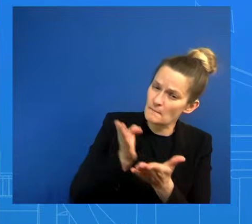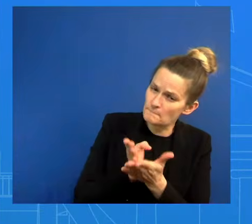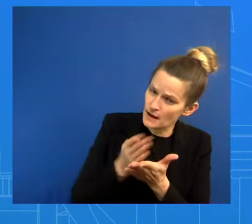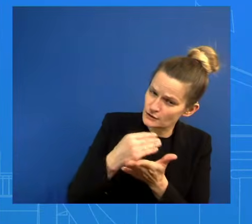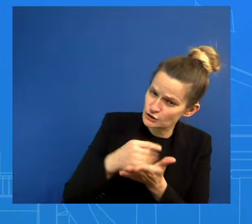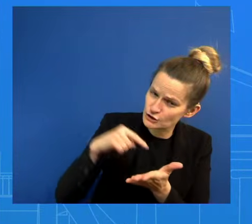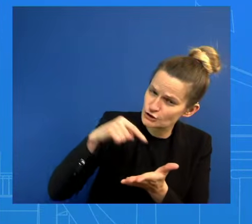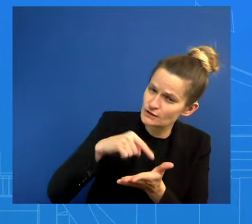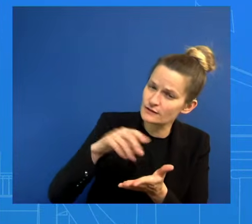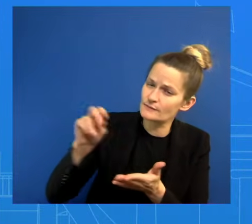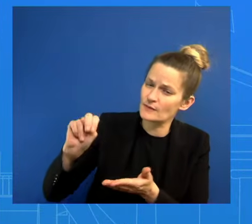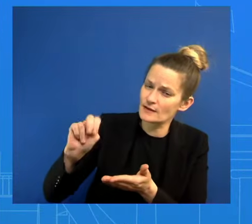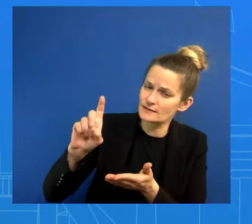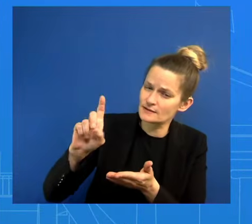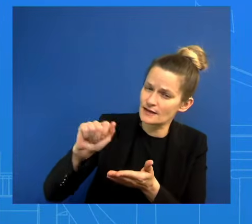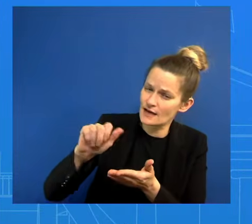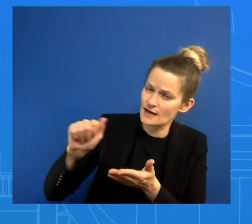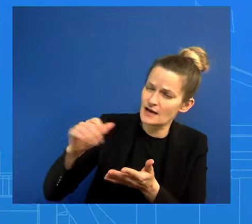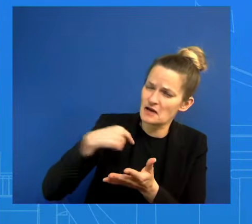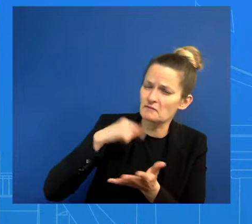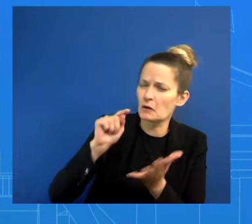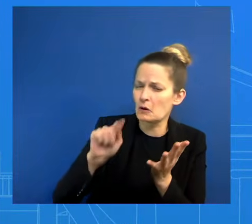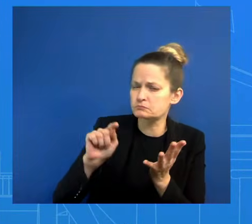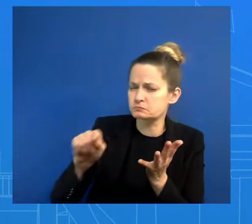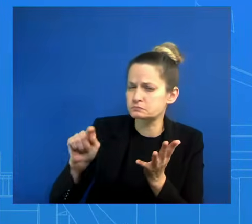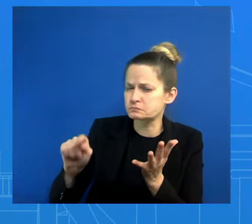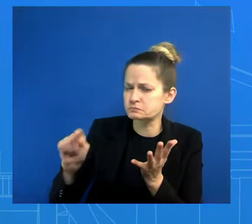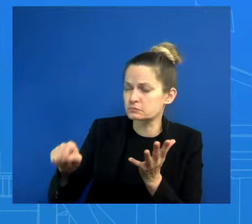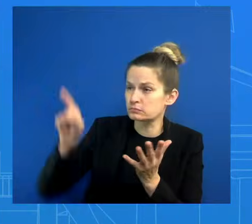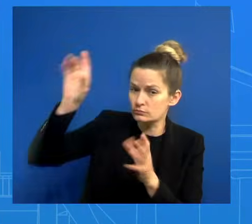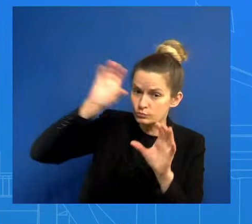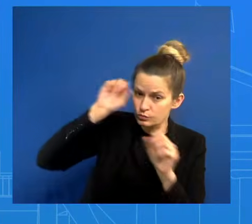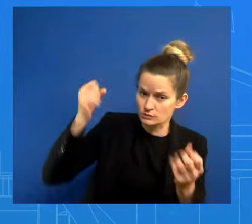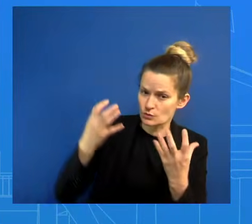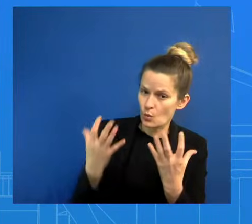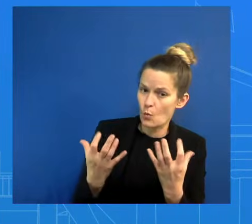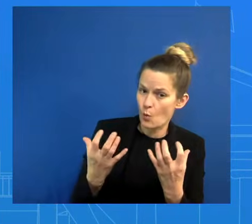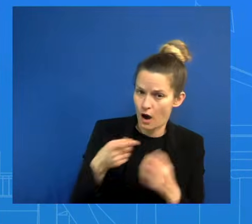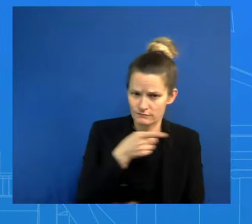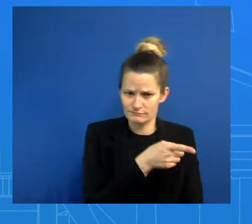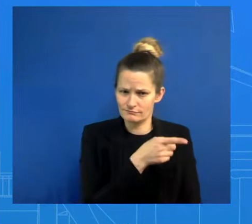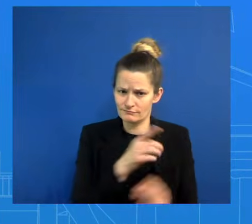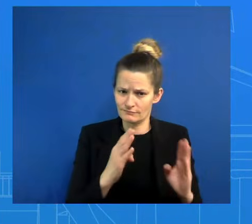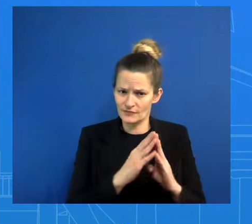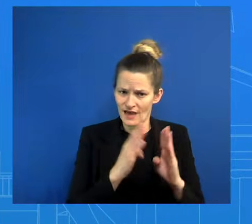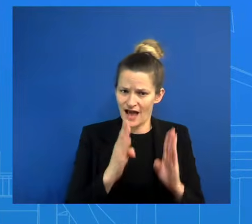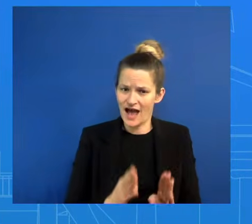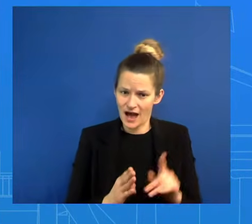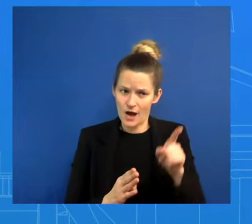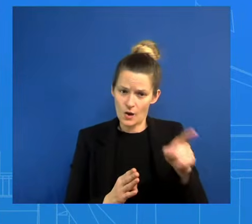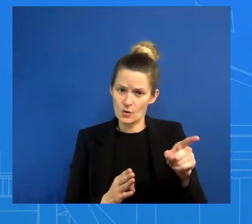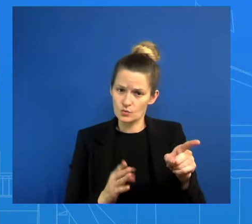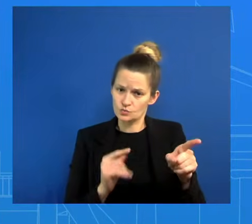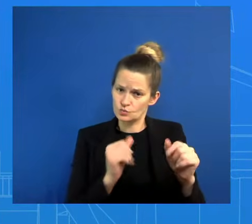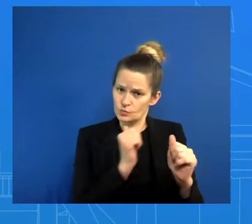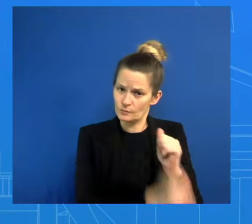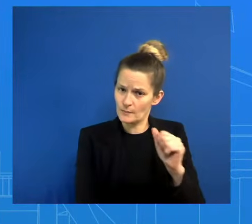that he would like the House to accomplish before control turns over to the Republicans in January? Ms. Jean-Pierre: Well, we've --